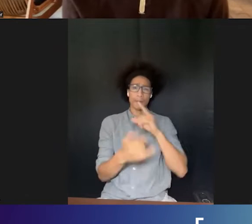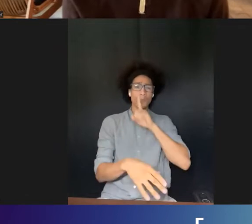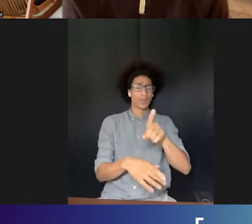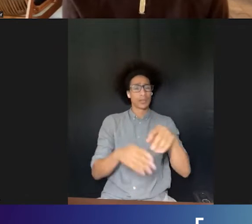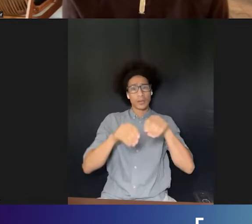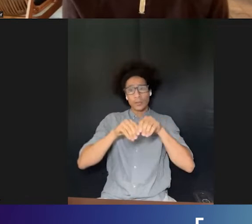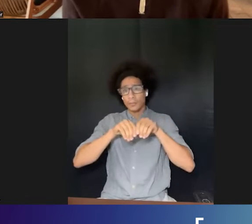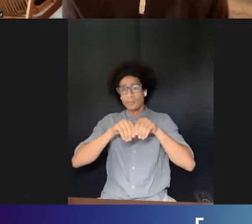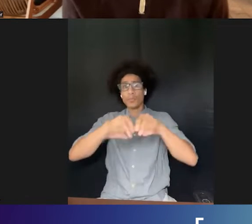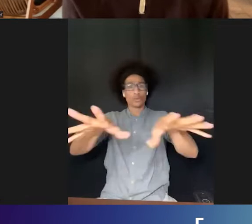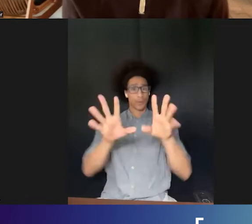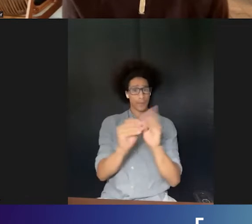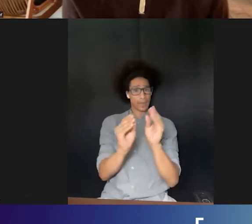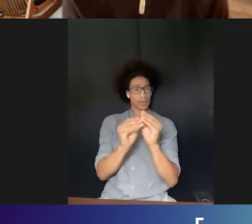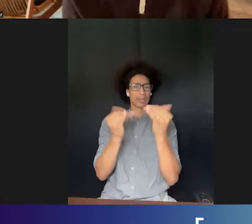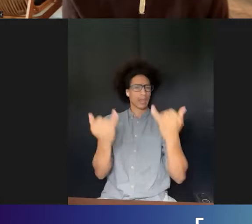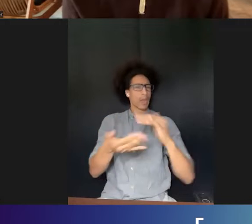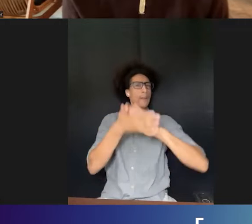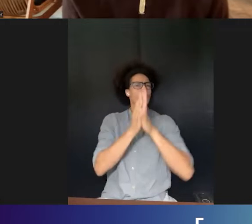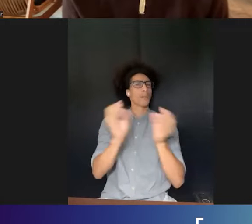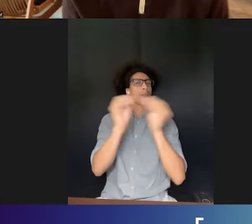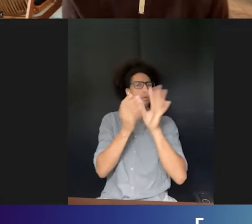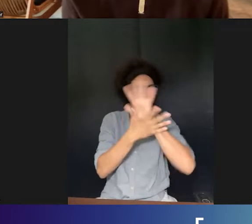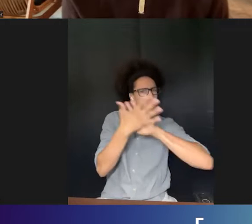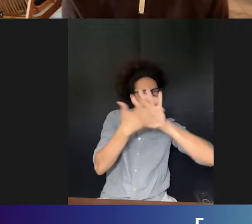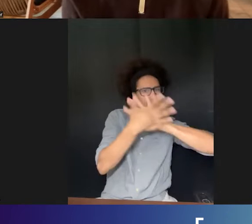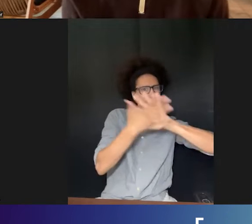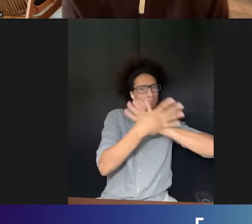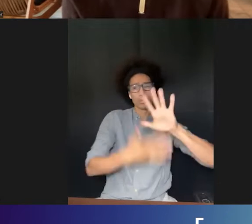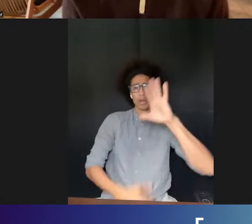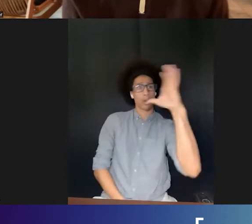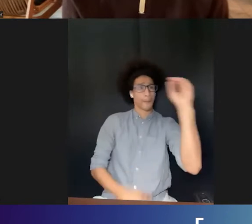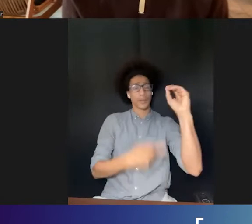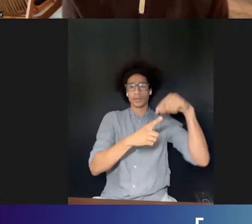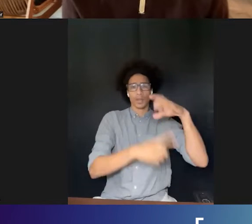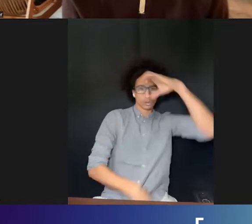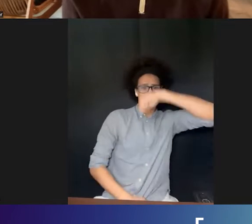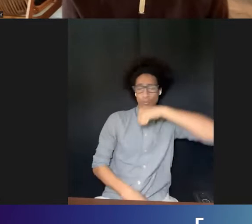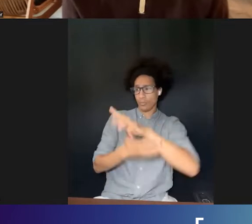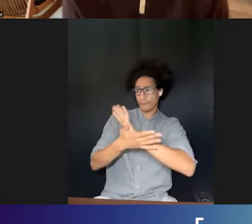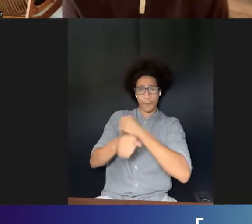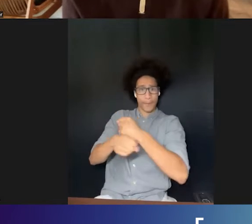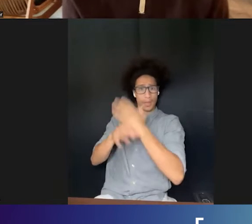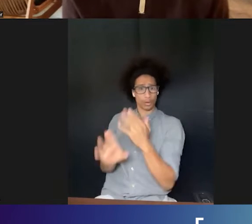where companies are assuming that filmmakers are not in a position of power.